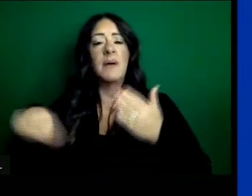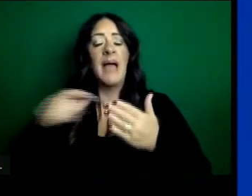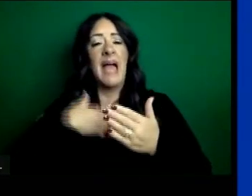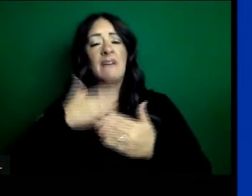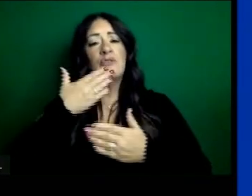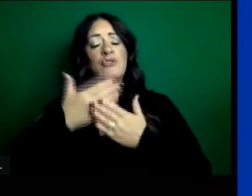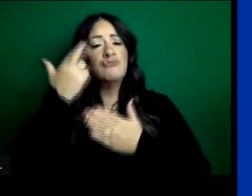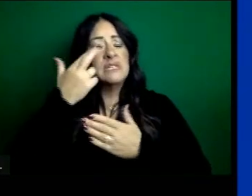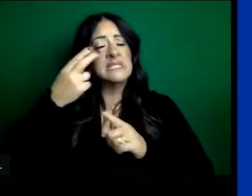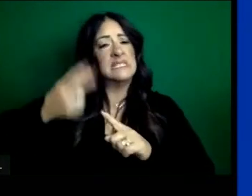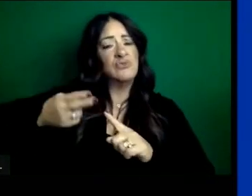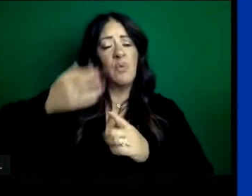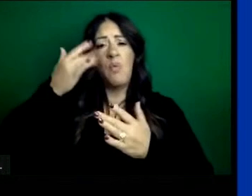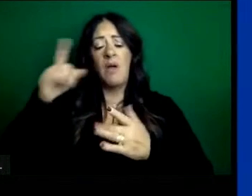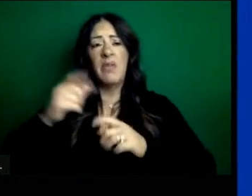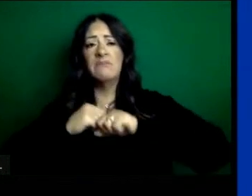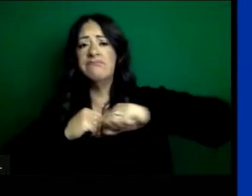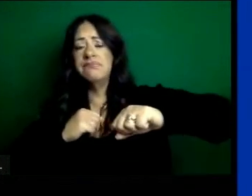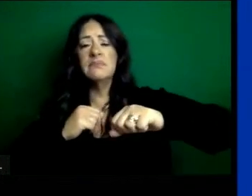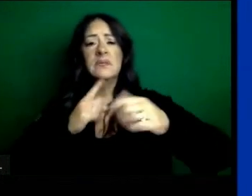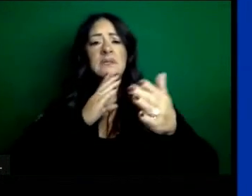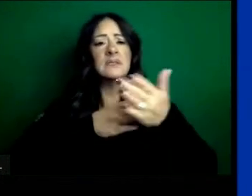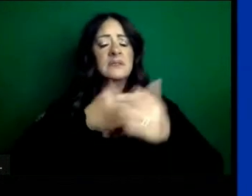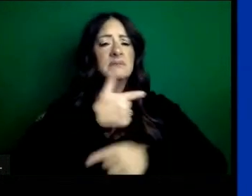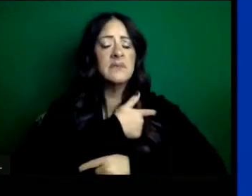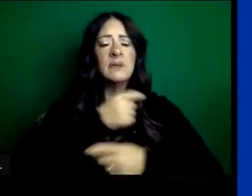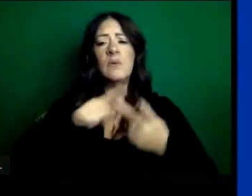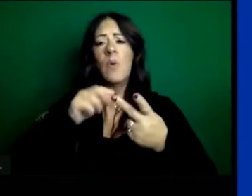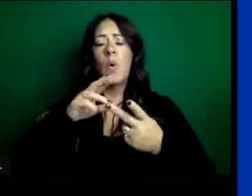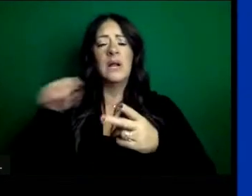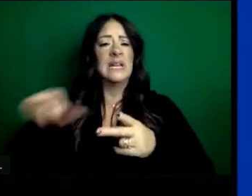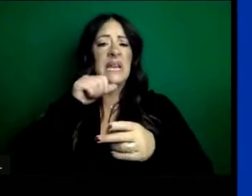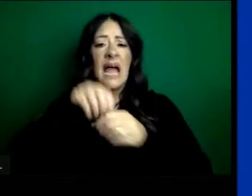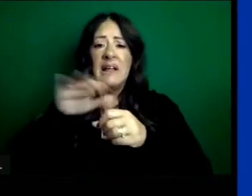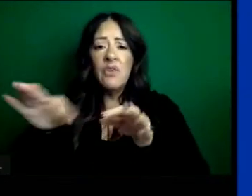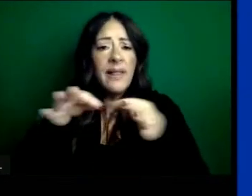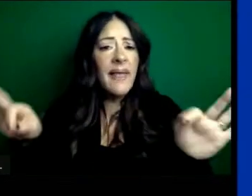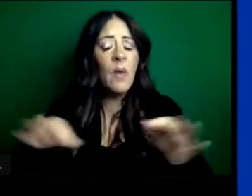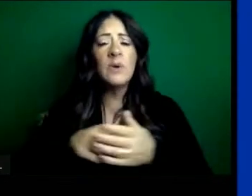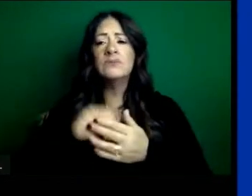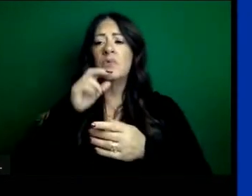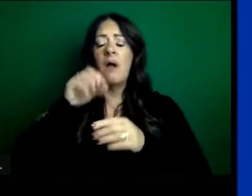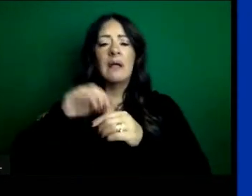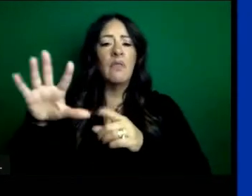COMMUNITIES THAT -- AND POPULATIONS THAT OFTEN HAVE SOME DEGREE OF VACCINE HESITATION.